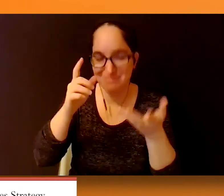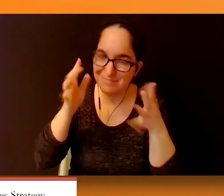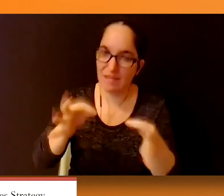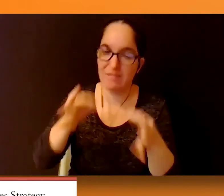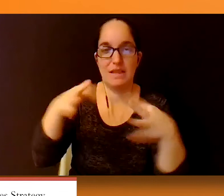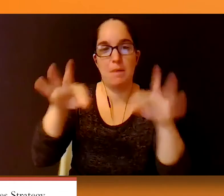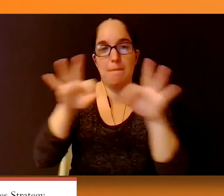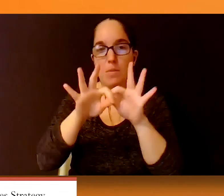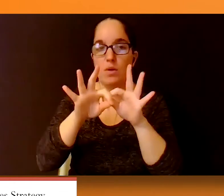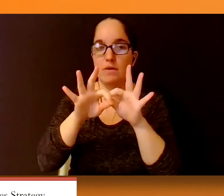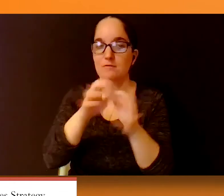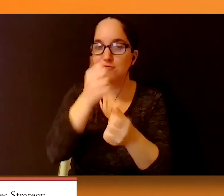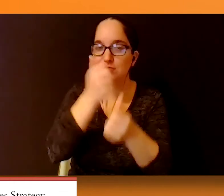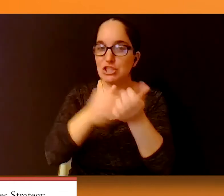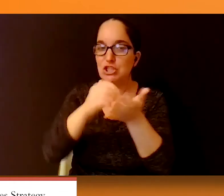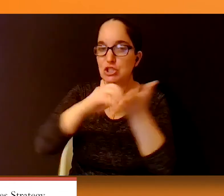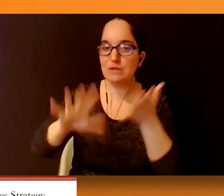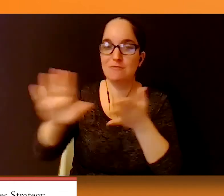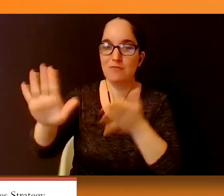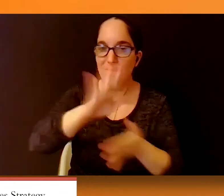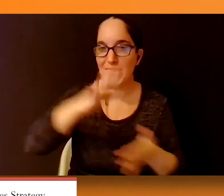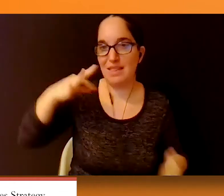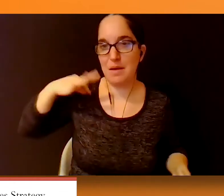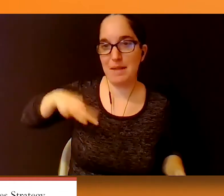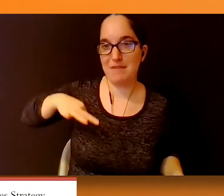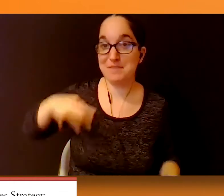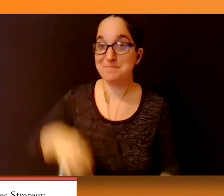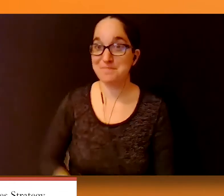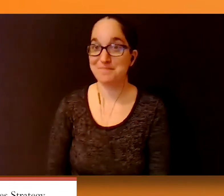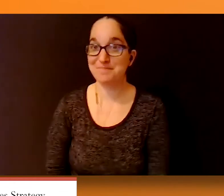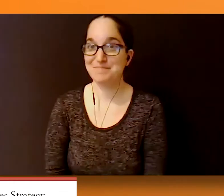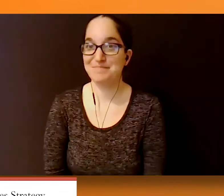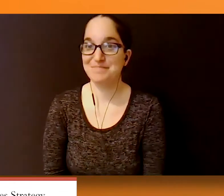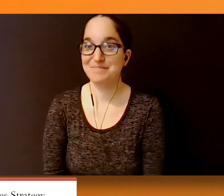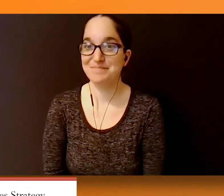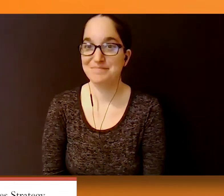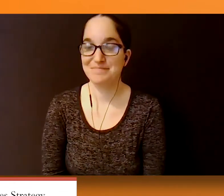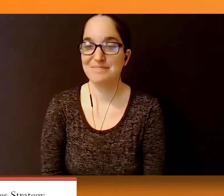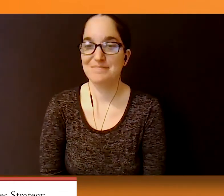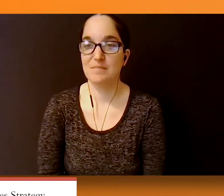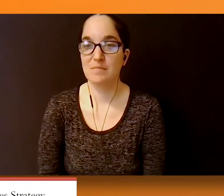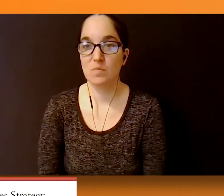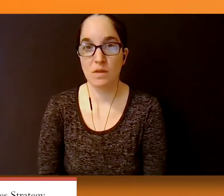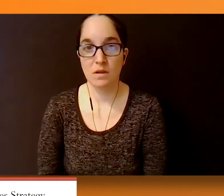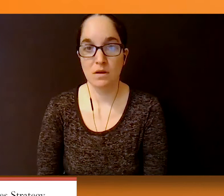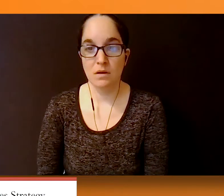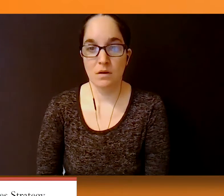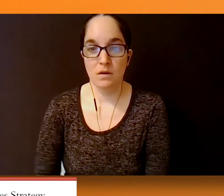but I definitely think it would be worth it for our students' benefit, at the very least.